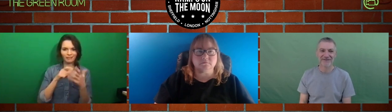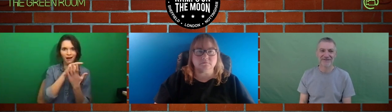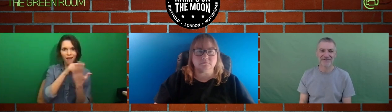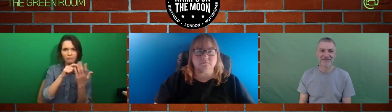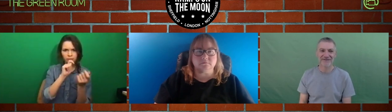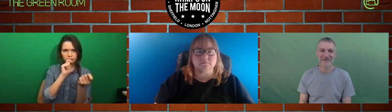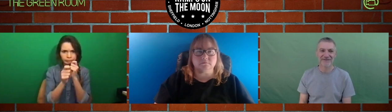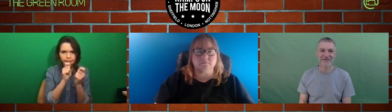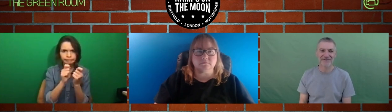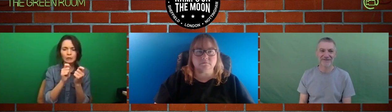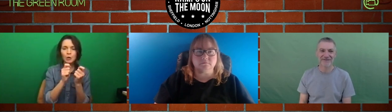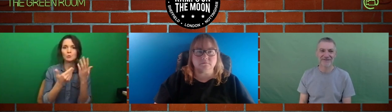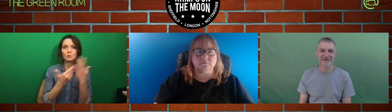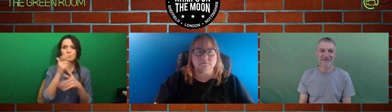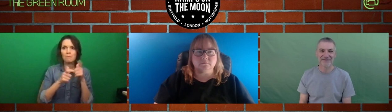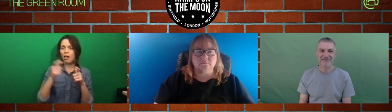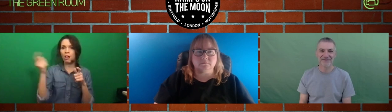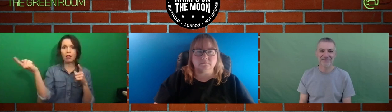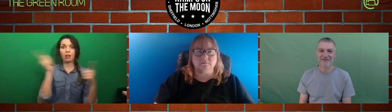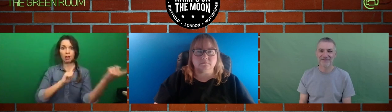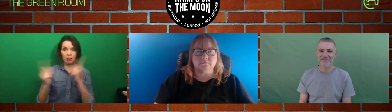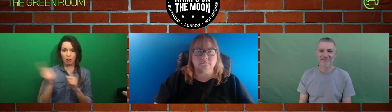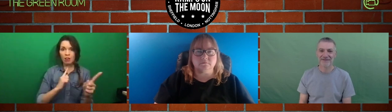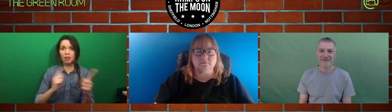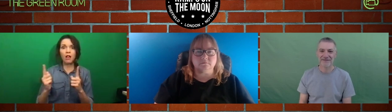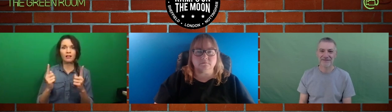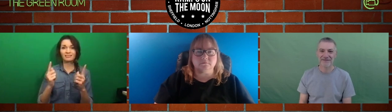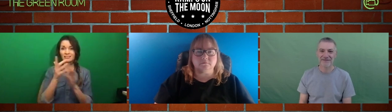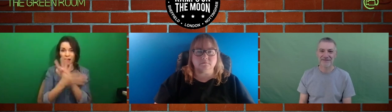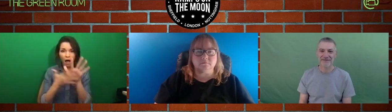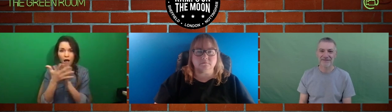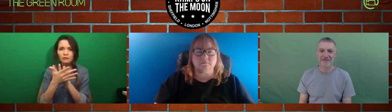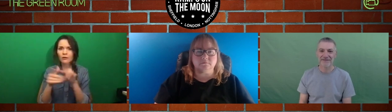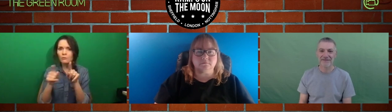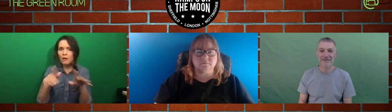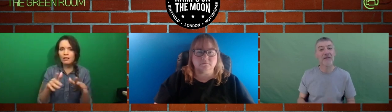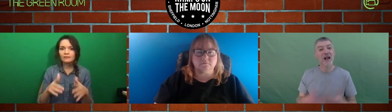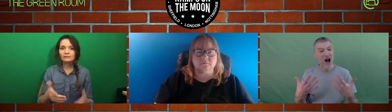in and the signing as well? I got used to that because I do a lot